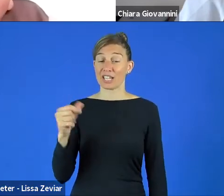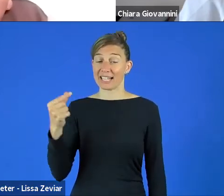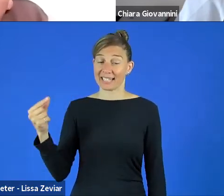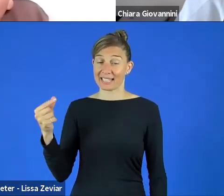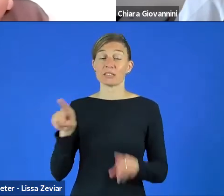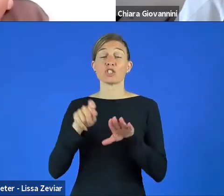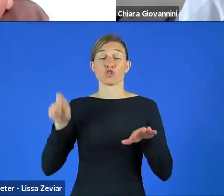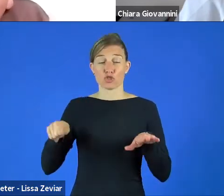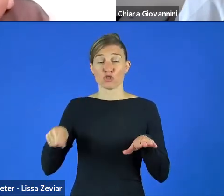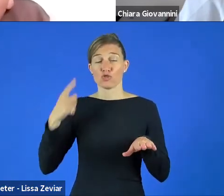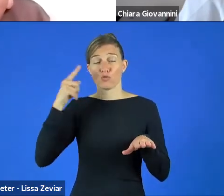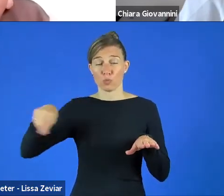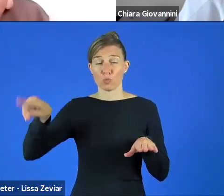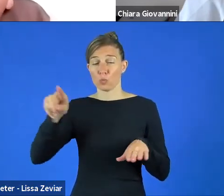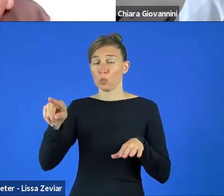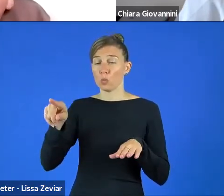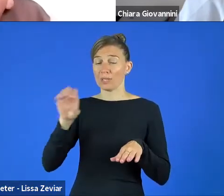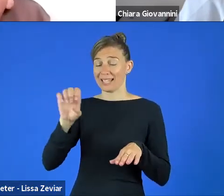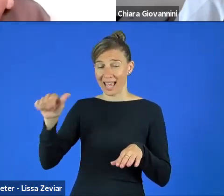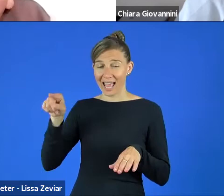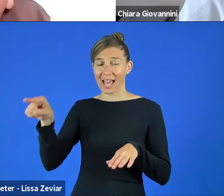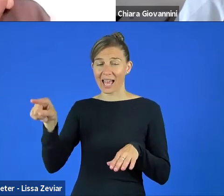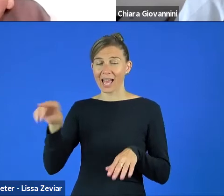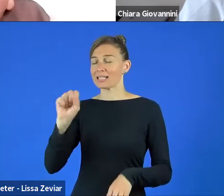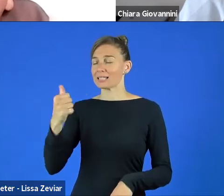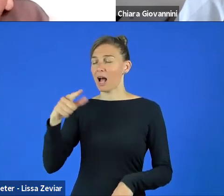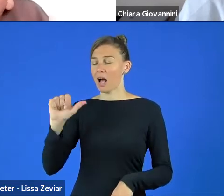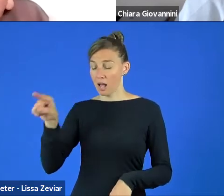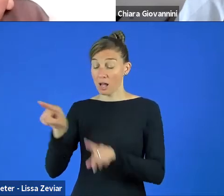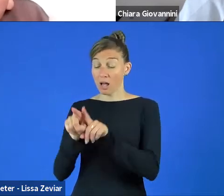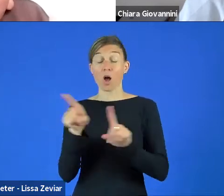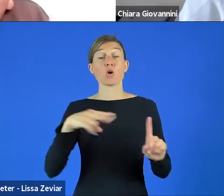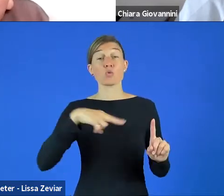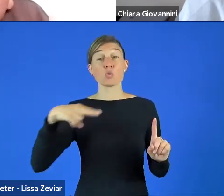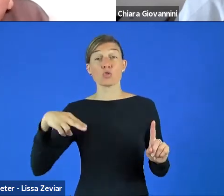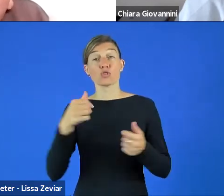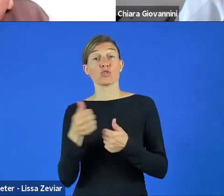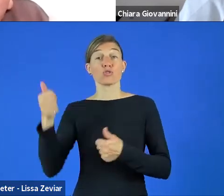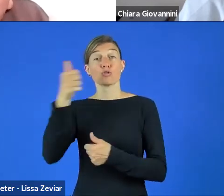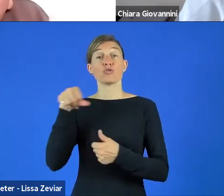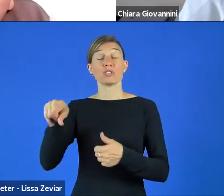She is also Head of the Norvegian Authority for Universal Design on ICT.